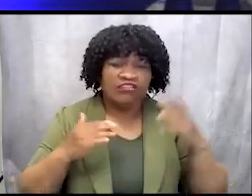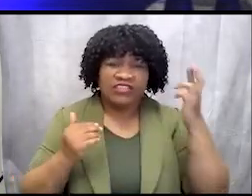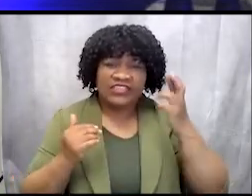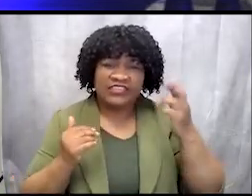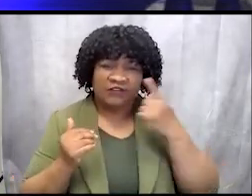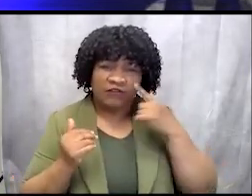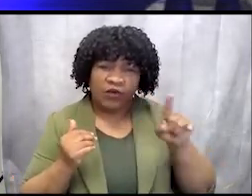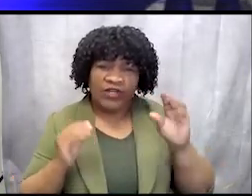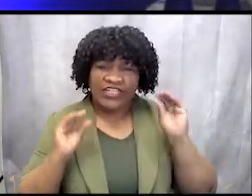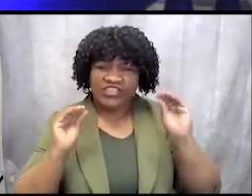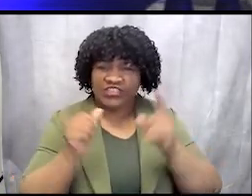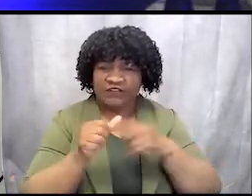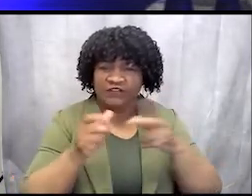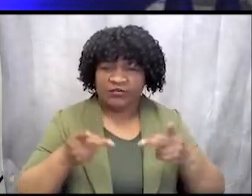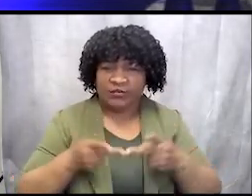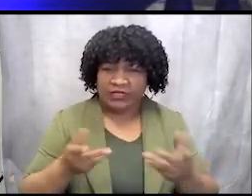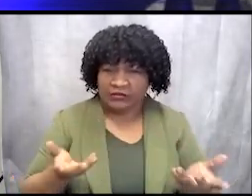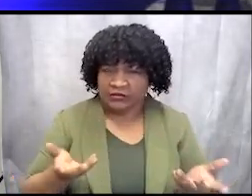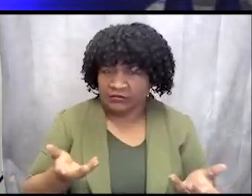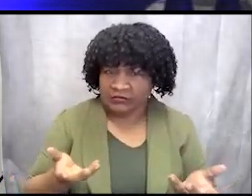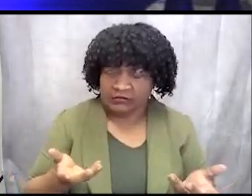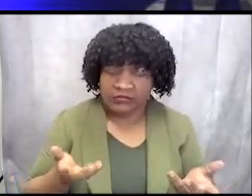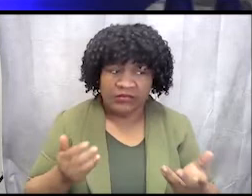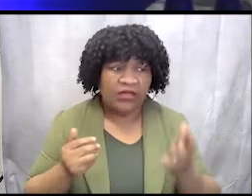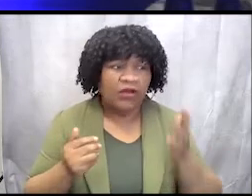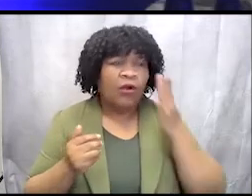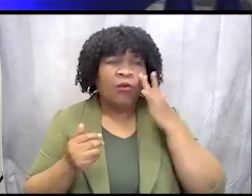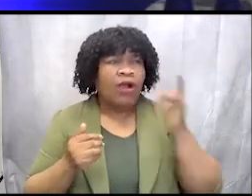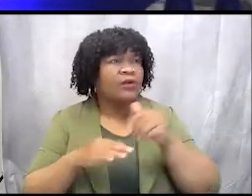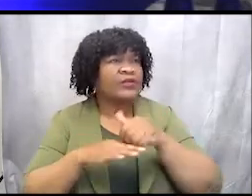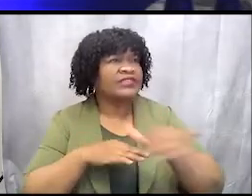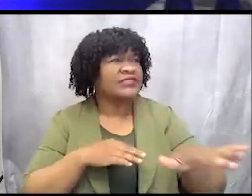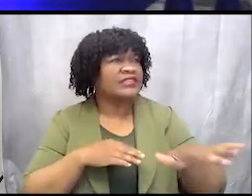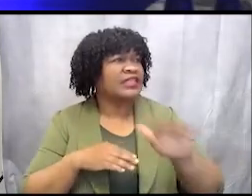of education in the first place? Why do we send our children to school?